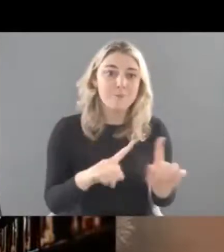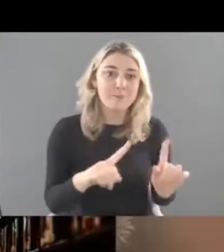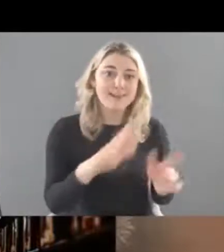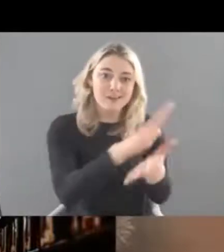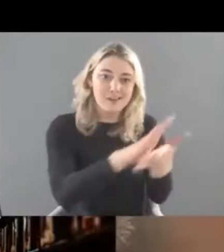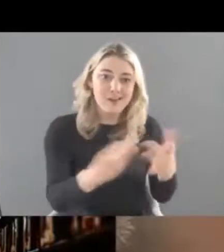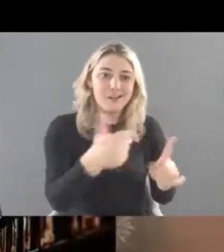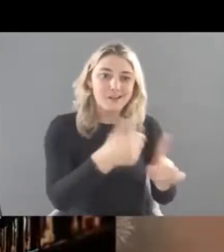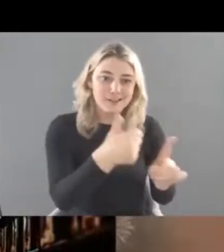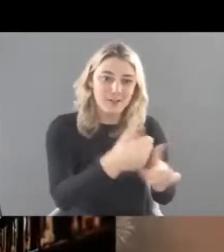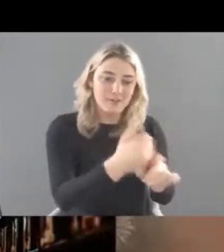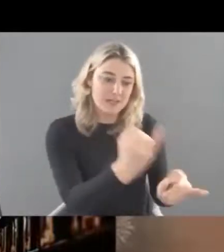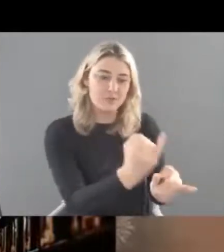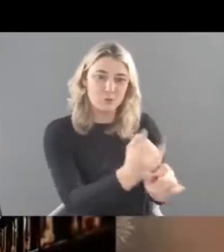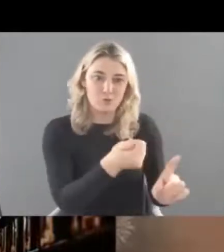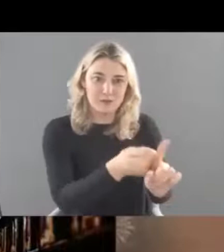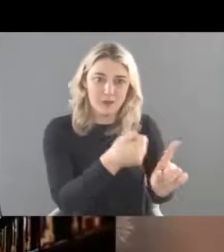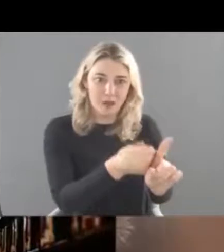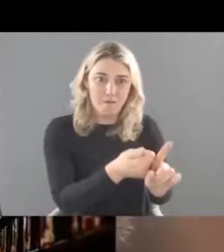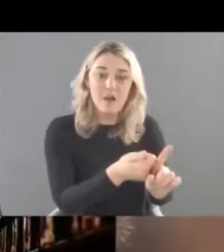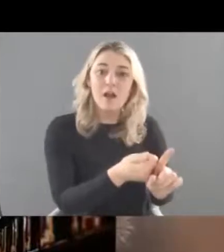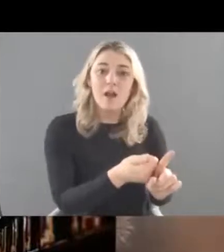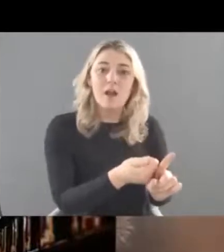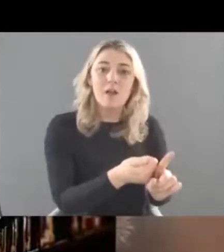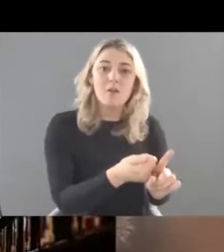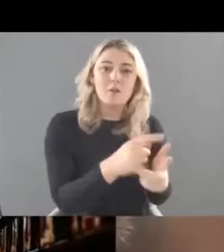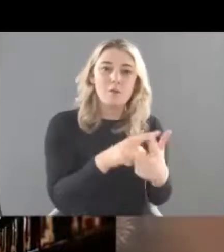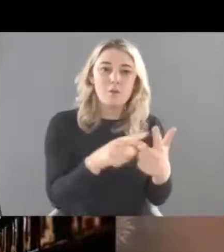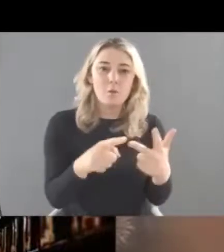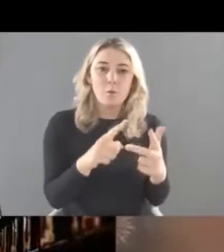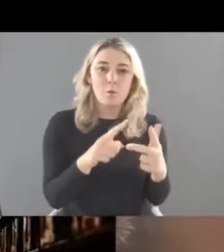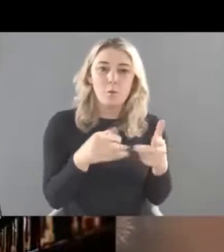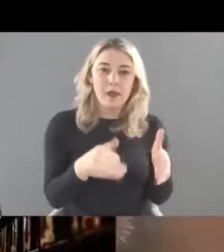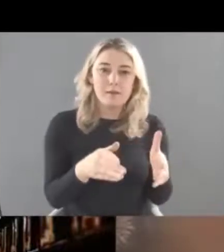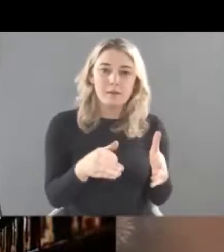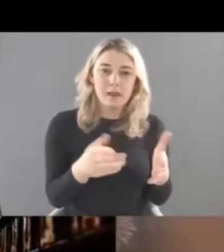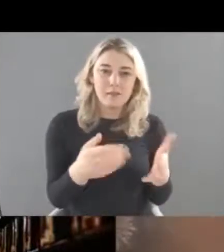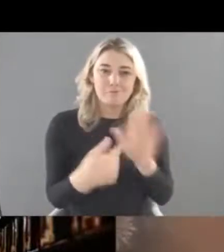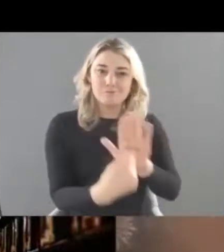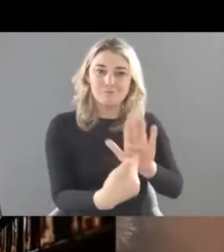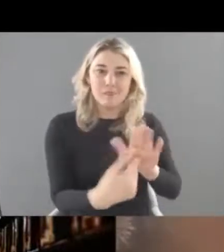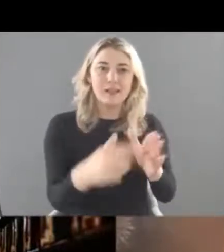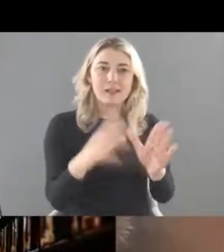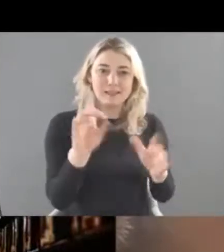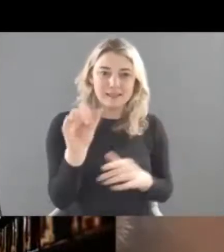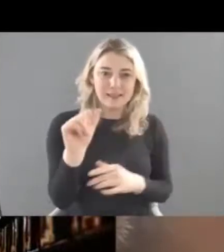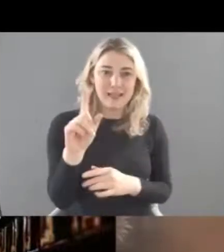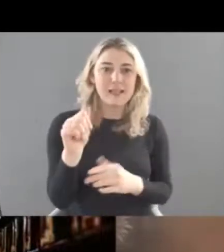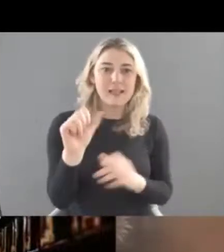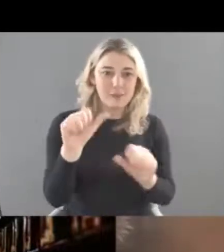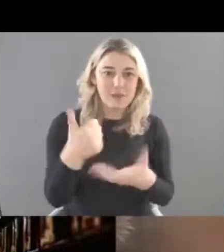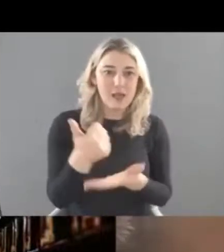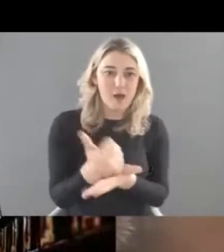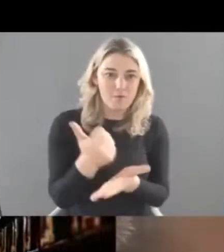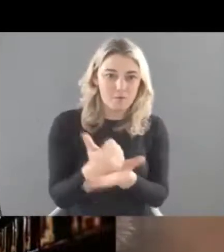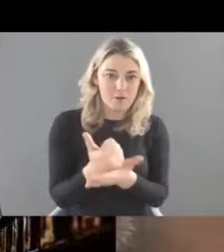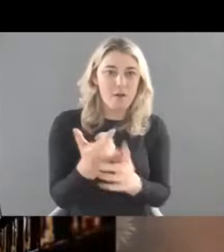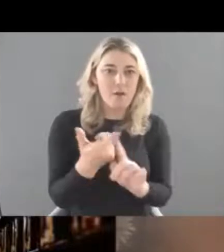And there's three ways that really stand out to me that data can be really helpful and important from a faculty, from a teaching perspective.